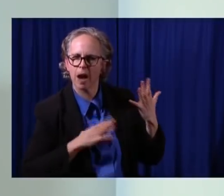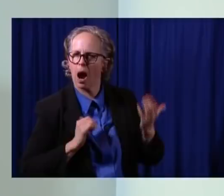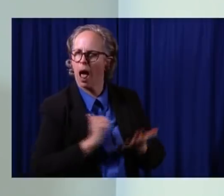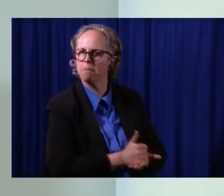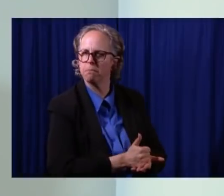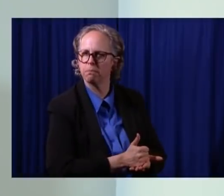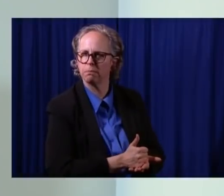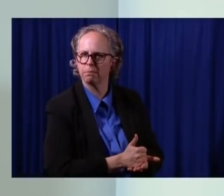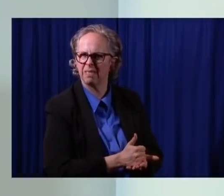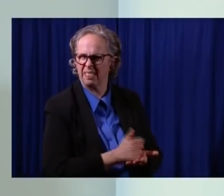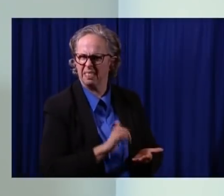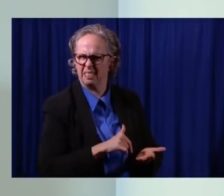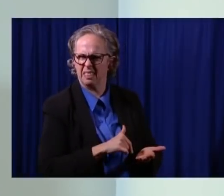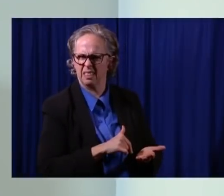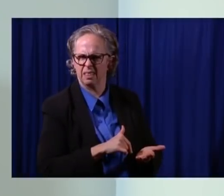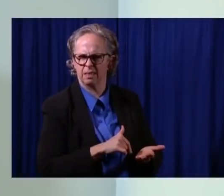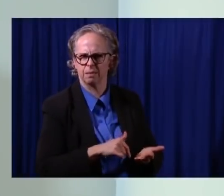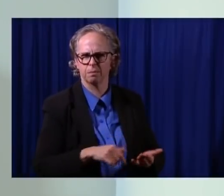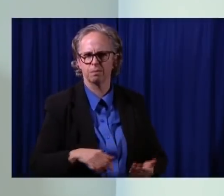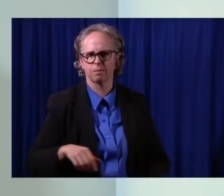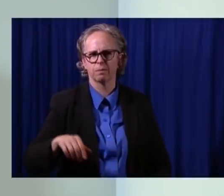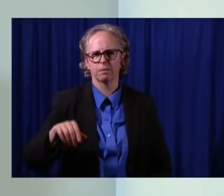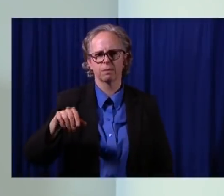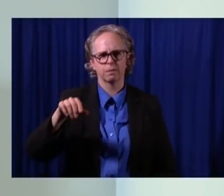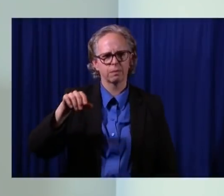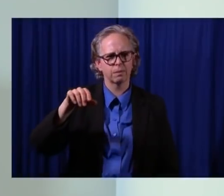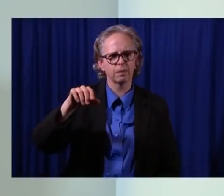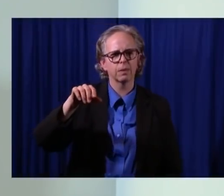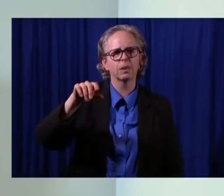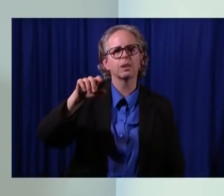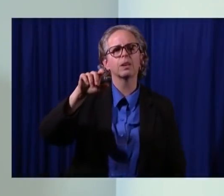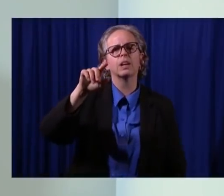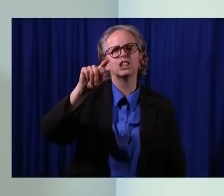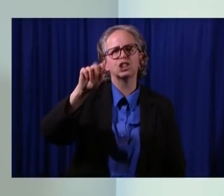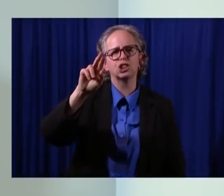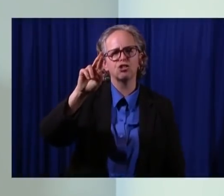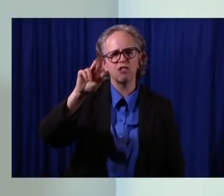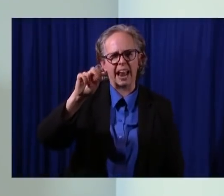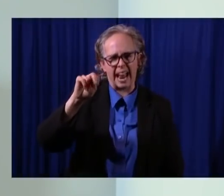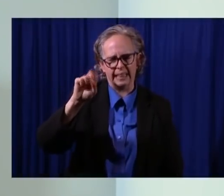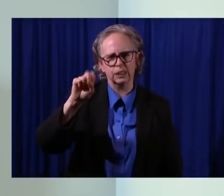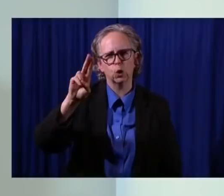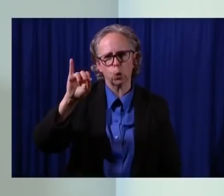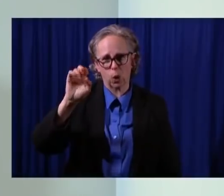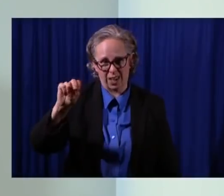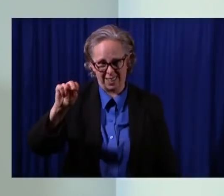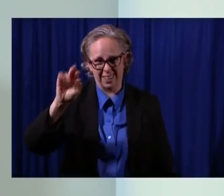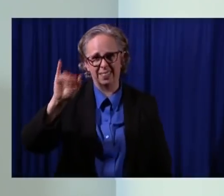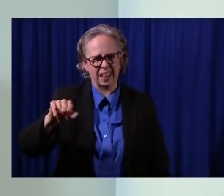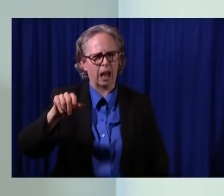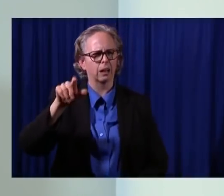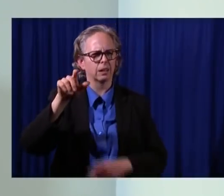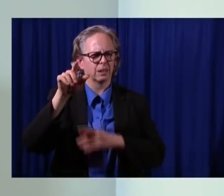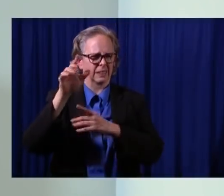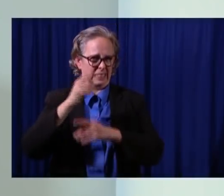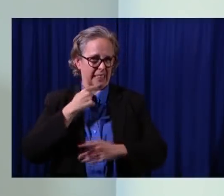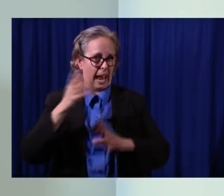GOING ON AND WHAT IS GOING ON WITH IT. SOME PEOPLE ARE BEING AGGRESSIVELY SOLICITED WITH OFFERS OF FAKE CURES, FAKE WORK AT HOME OFFERS, MESSAGES ASKING